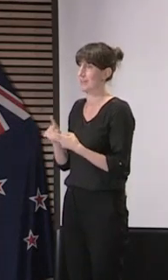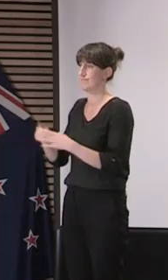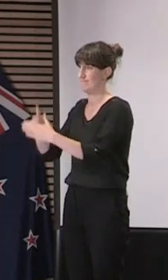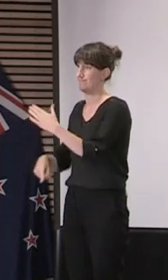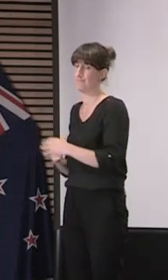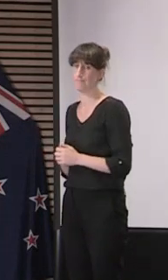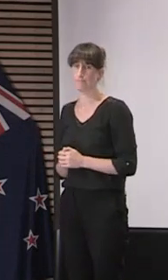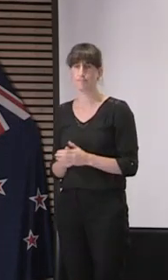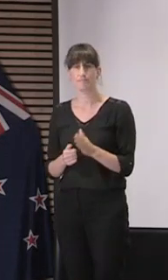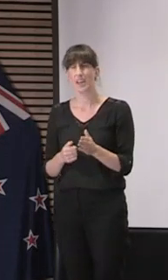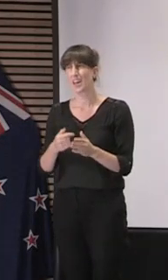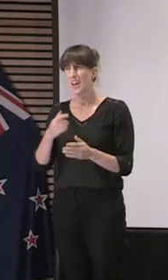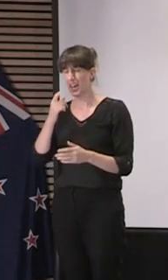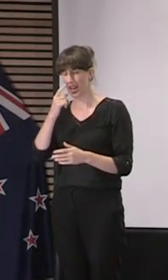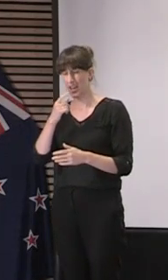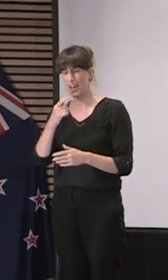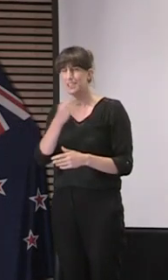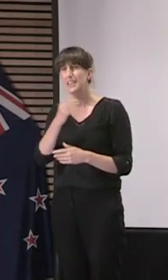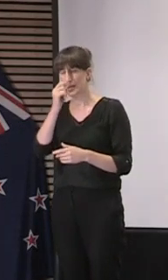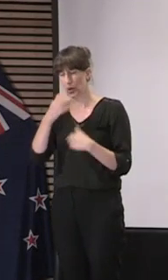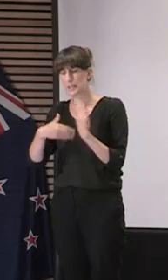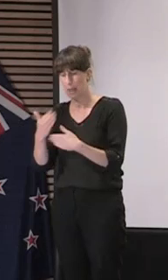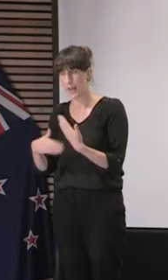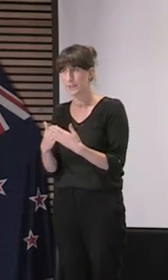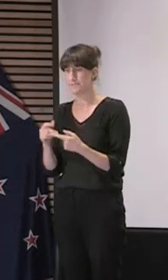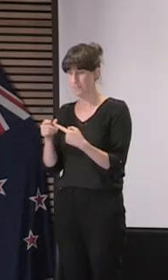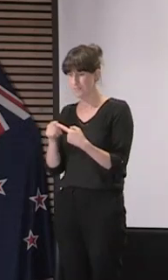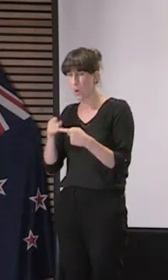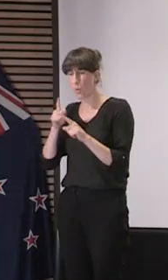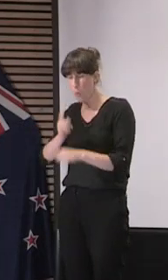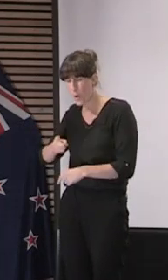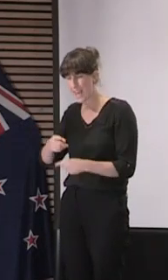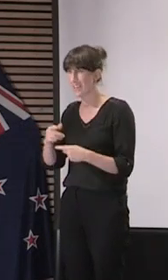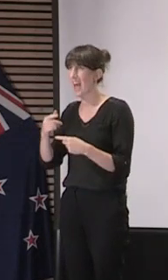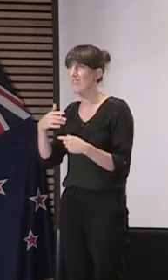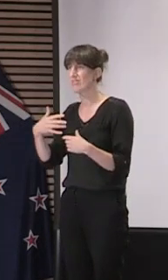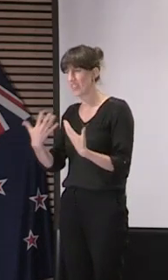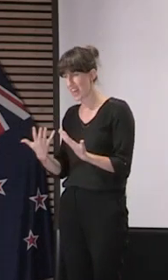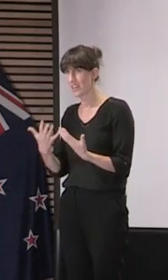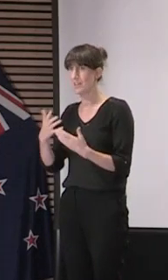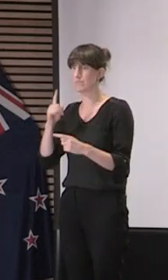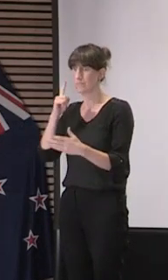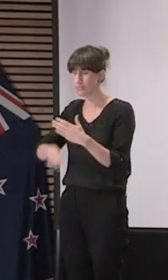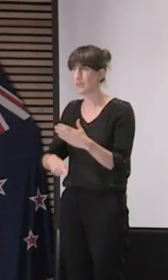more encouragement is required in that case. REPORTER: Can you walk me through how